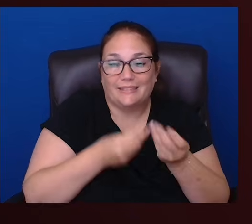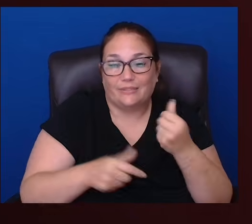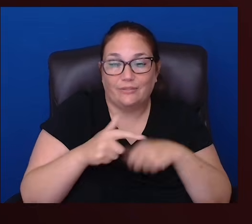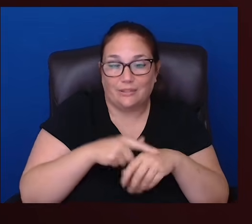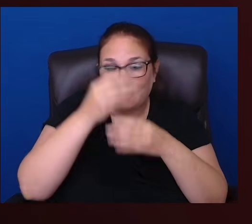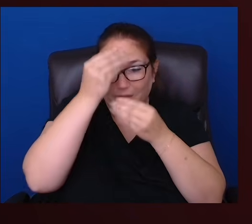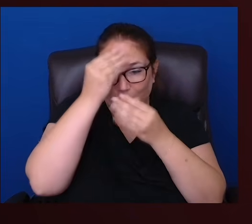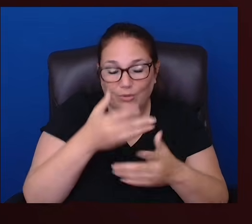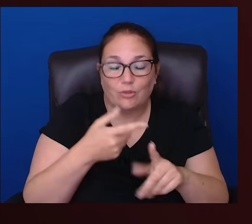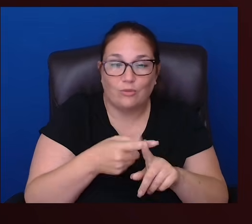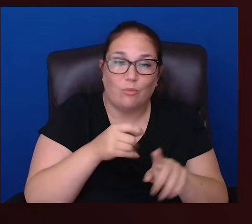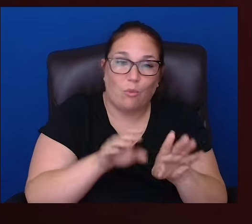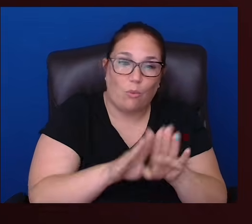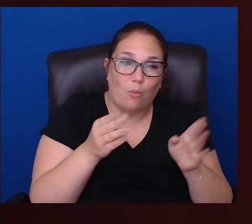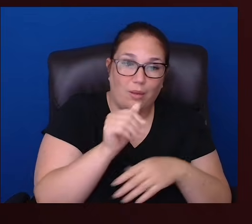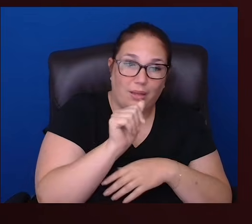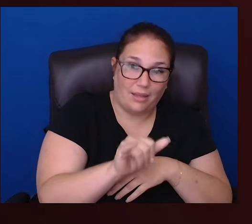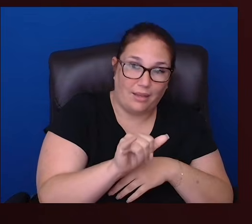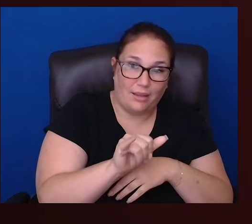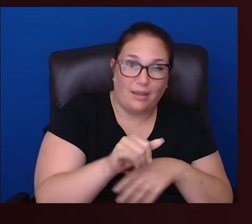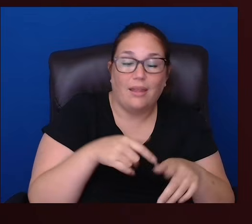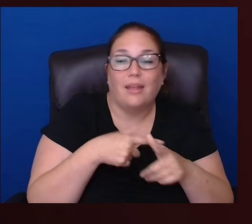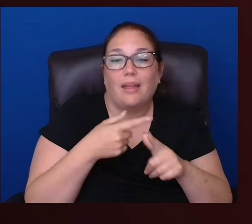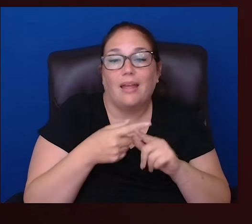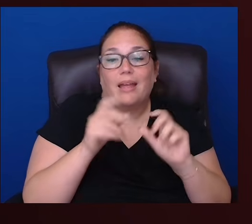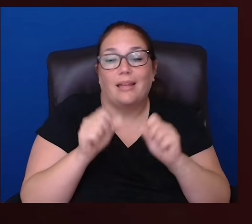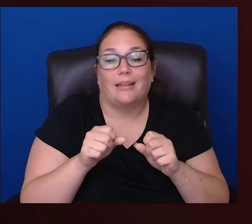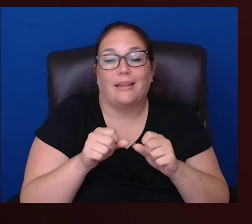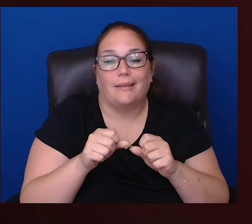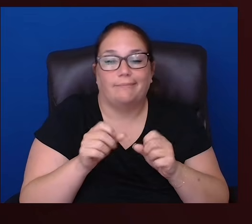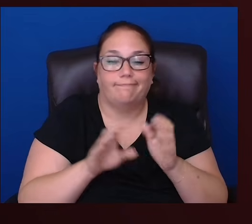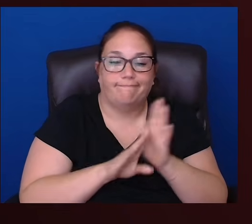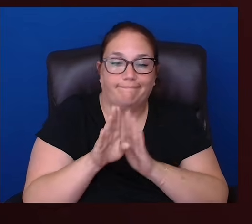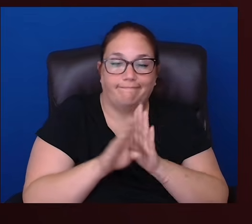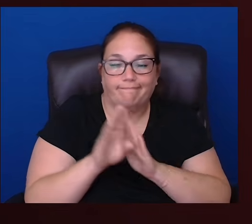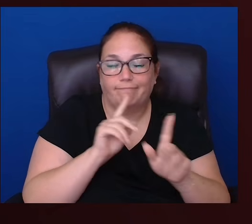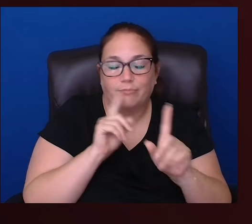OpenAI so that it can compose that response. Now, each one of